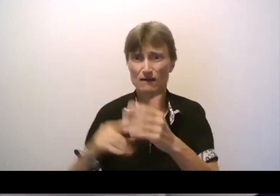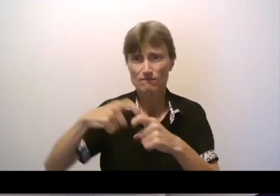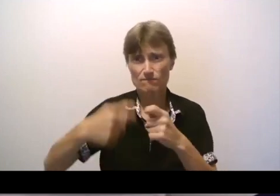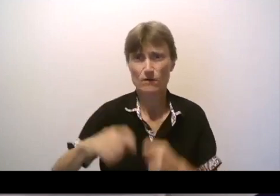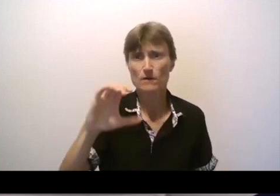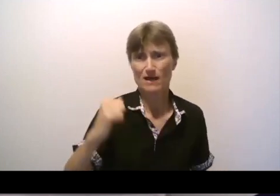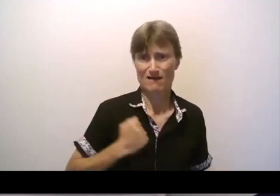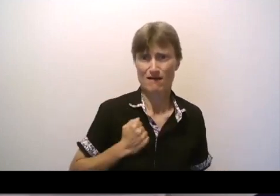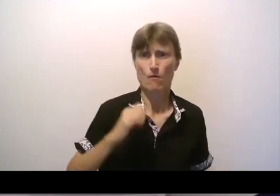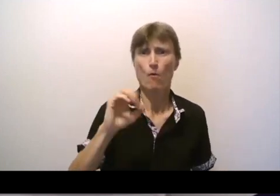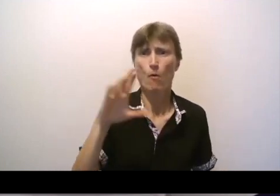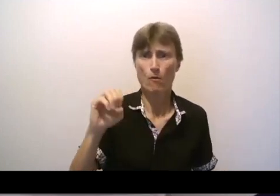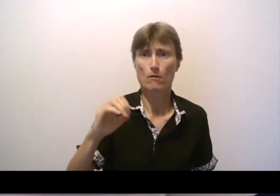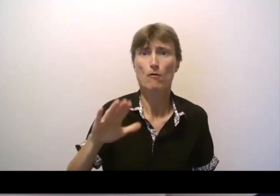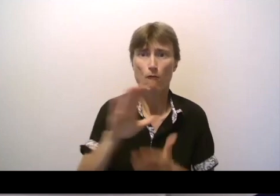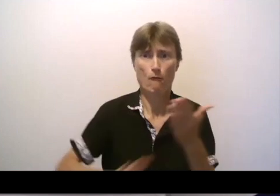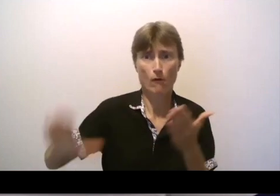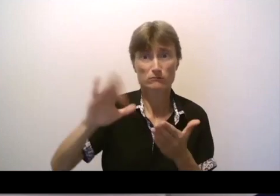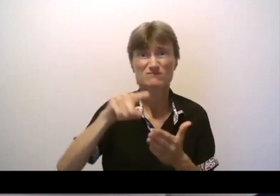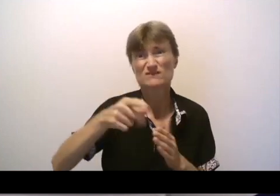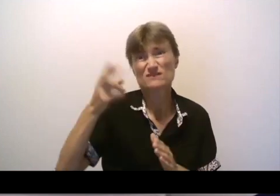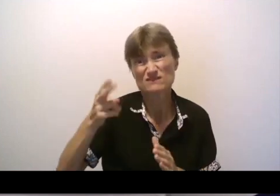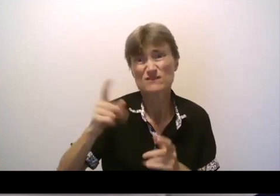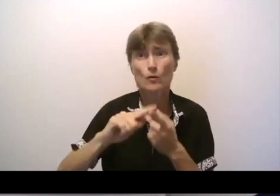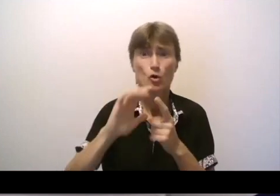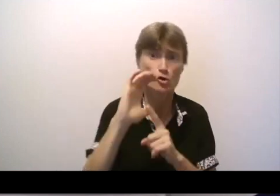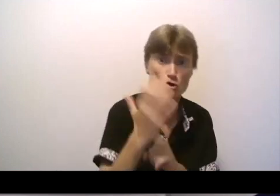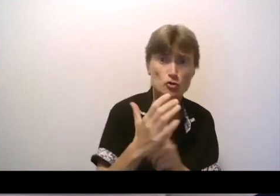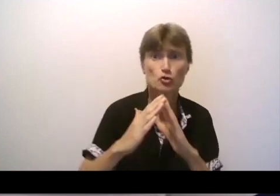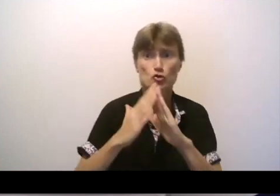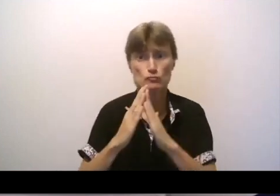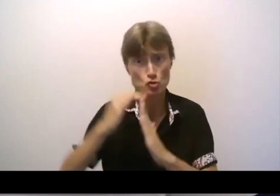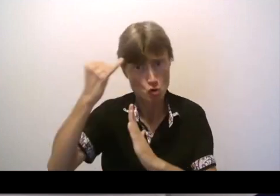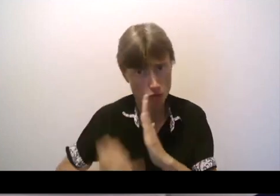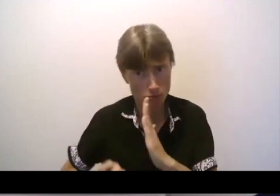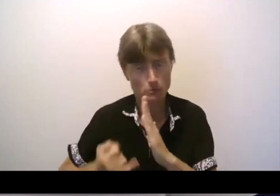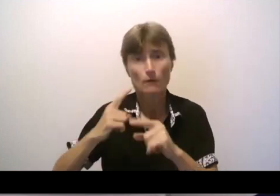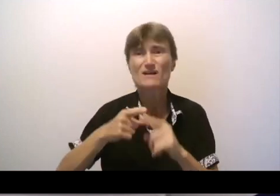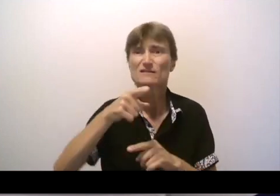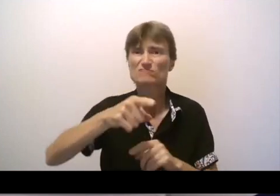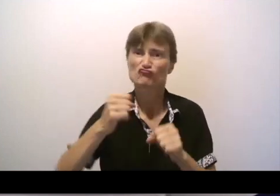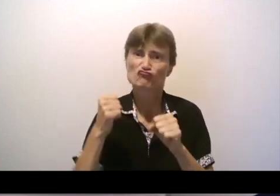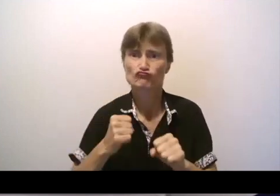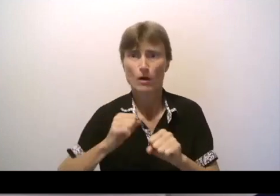history of working in artist-run culture and community arts and through their own activism clayton works towards healthier relationships